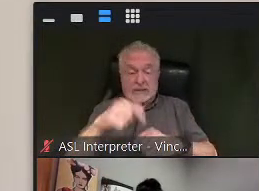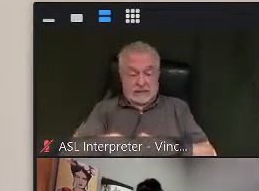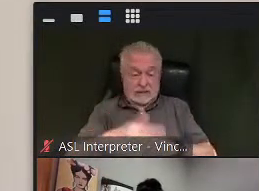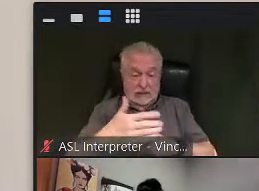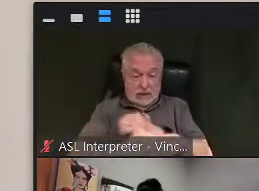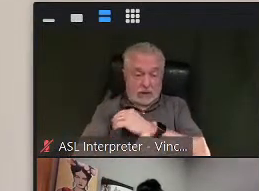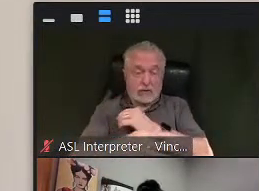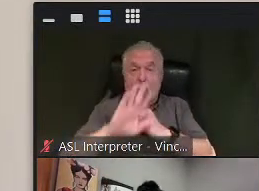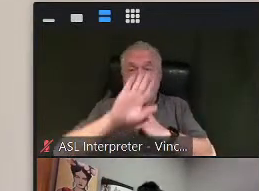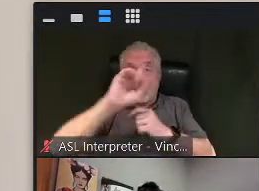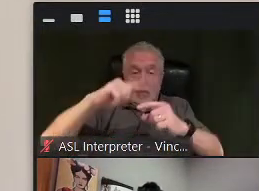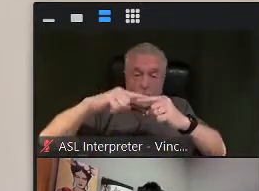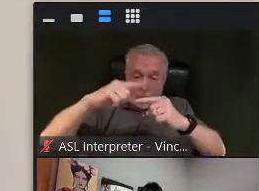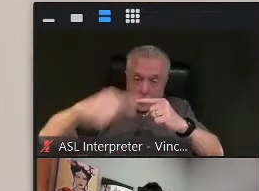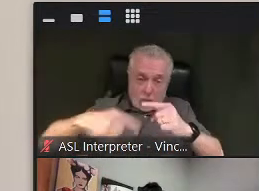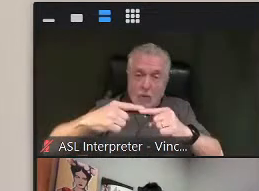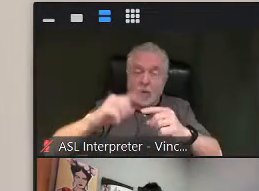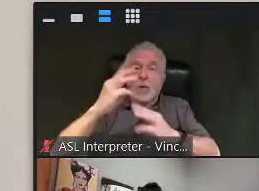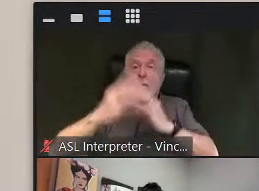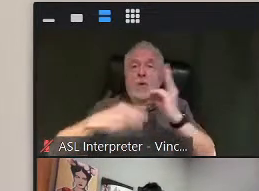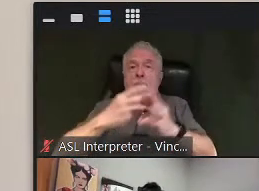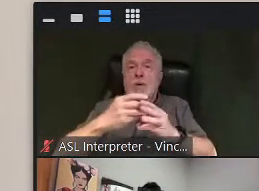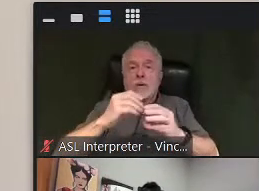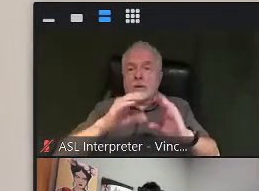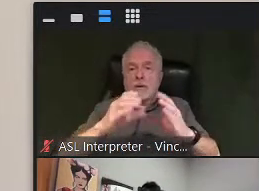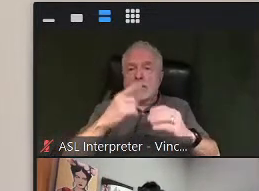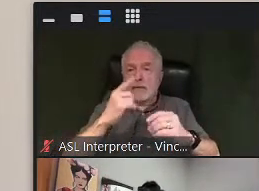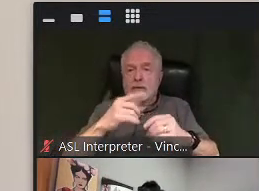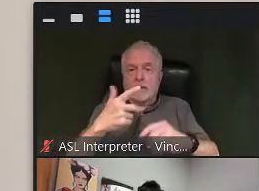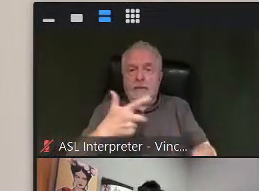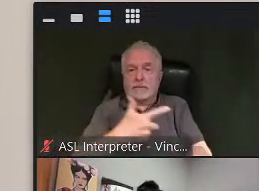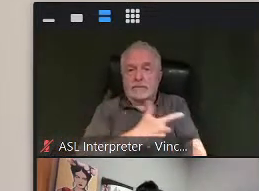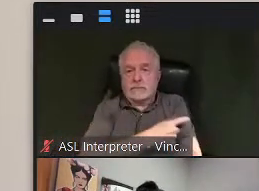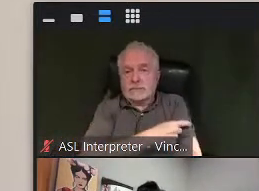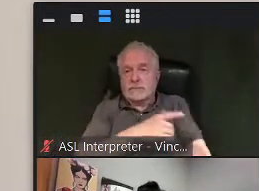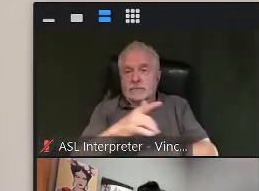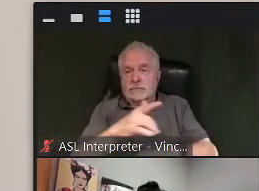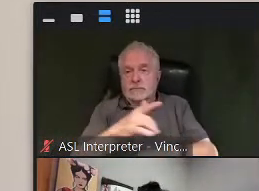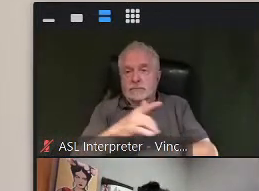So right now, there aren't any plans about having the vaccine available then.